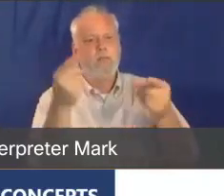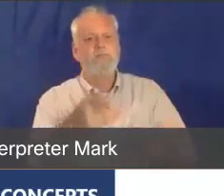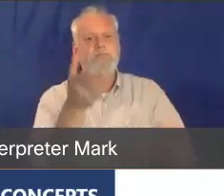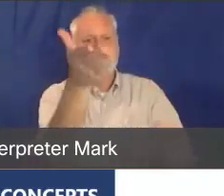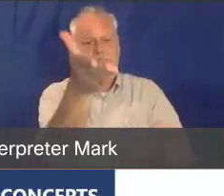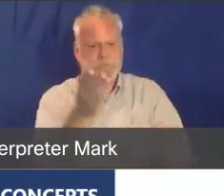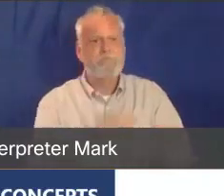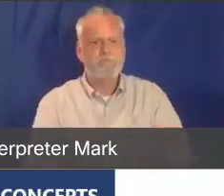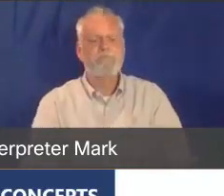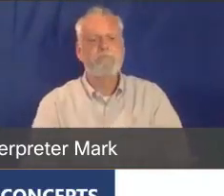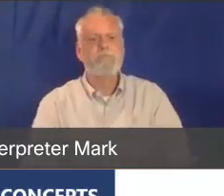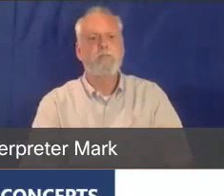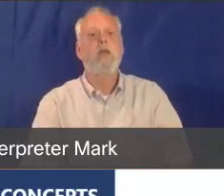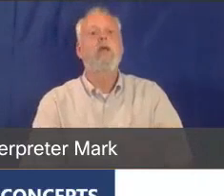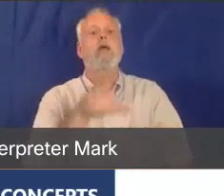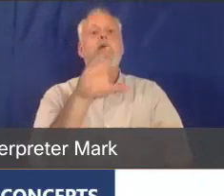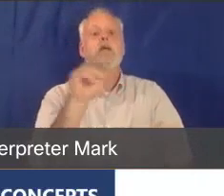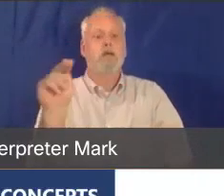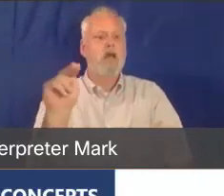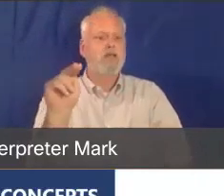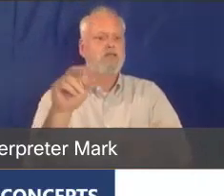Is Constitution Avenue it's a pretty congested place.